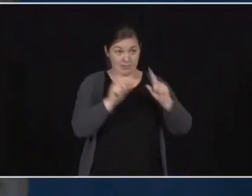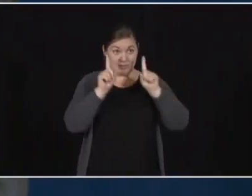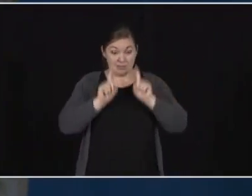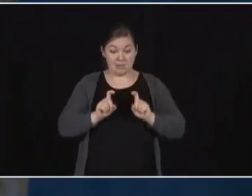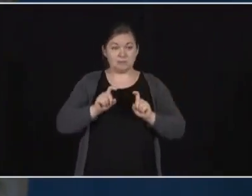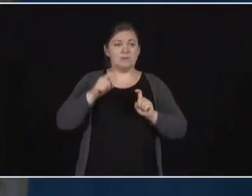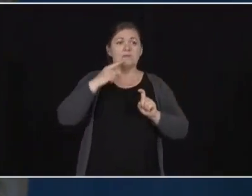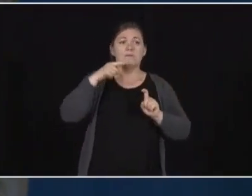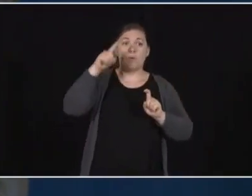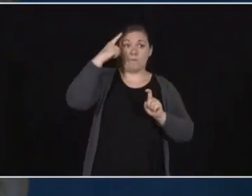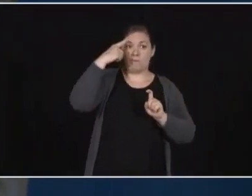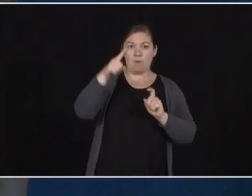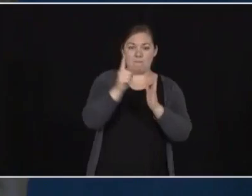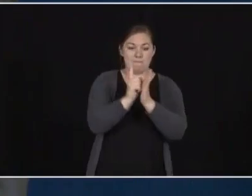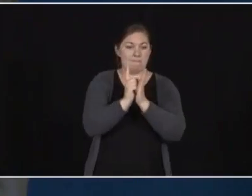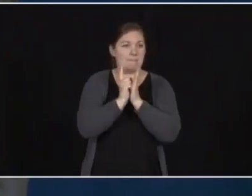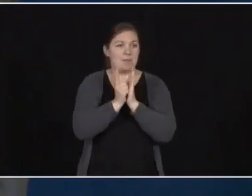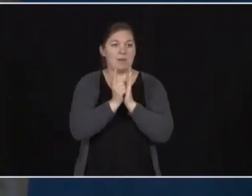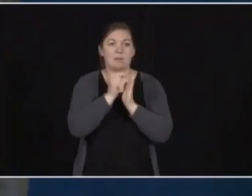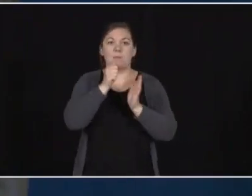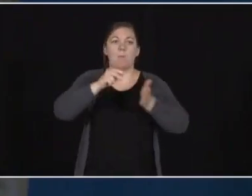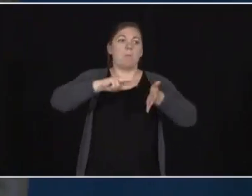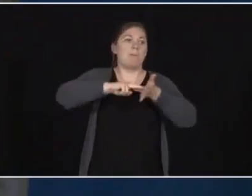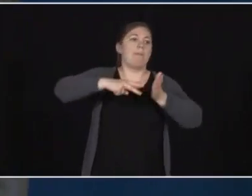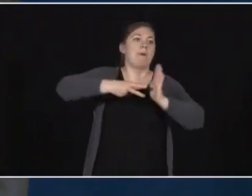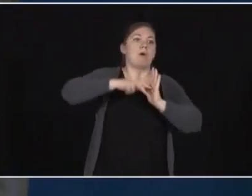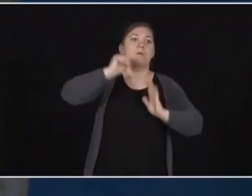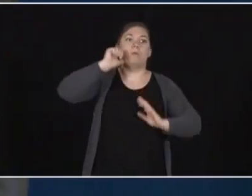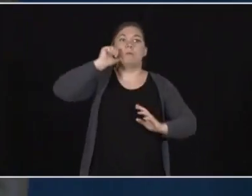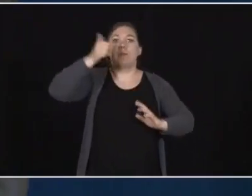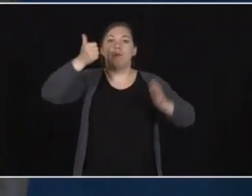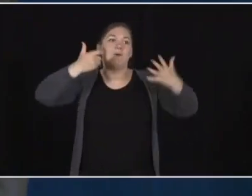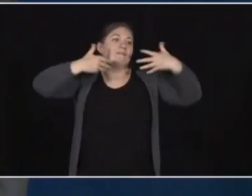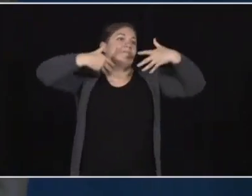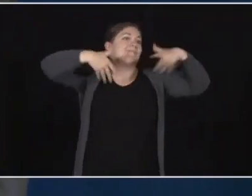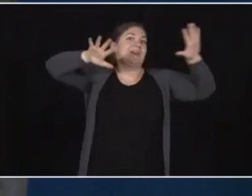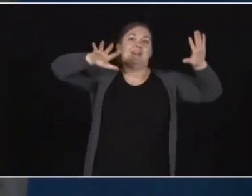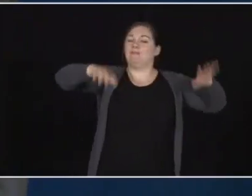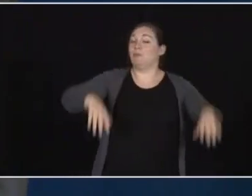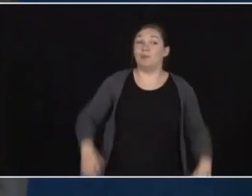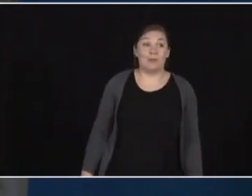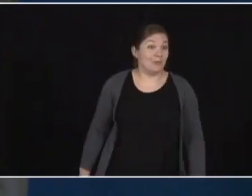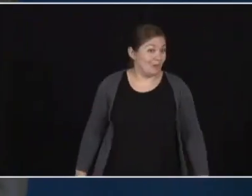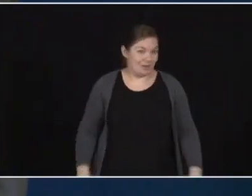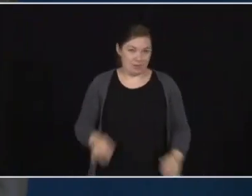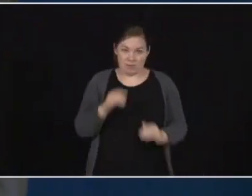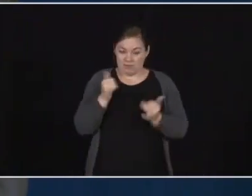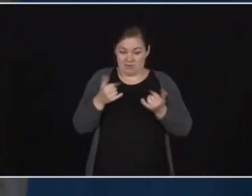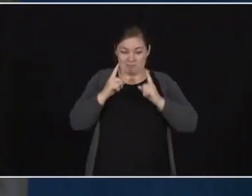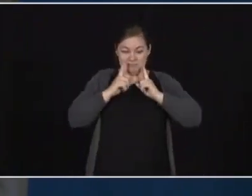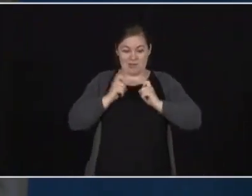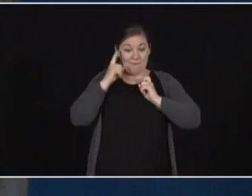important that when people have that test that is that point of time. It is that moment of day or moment of the week